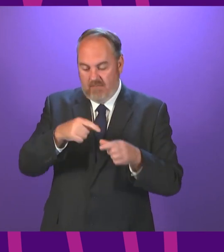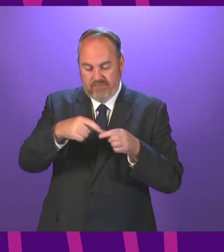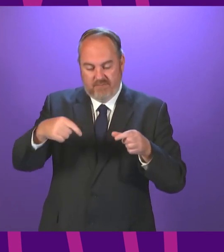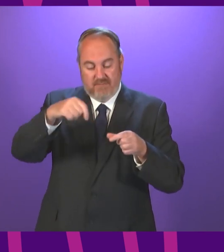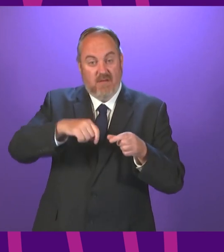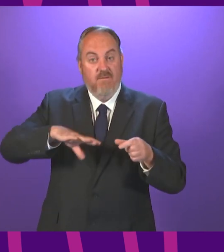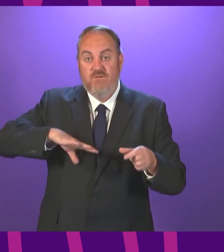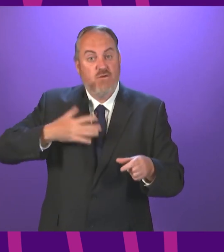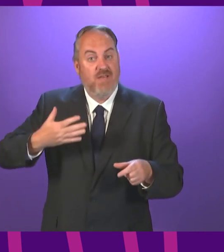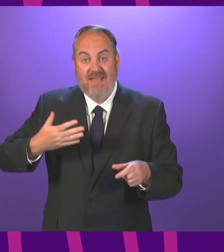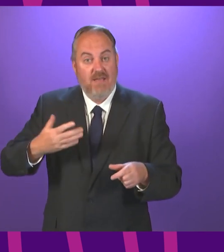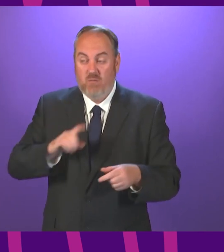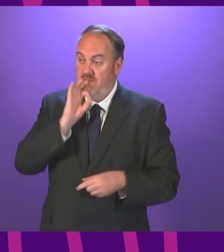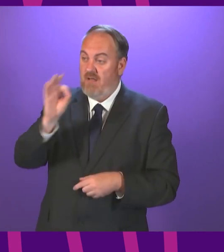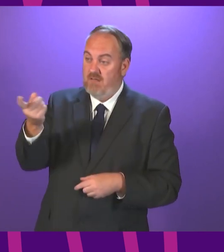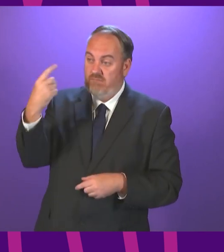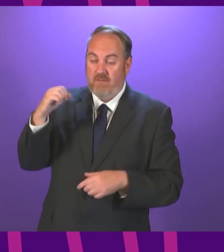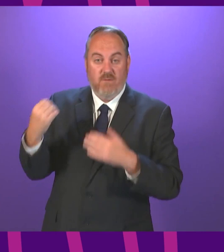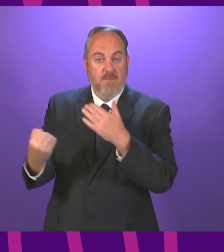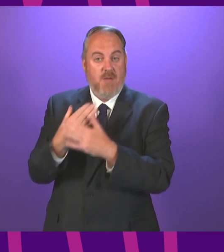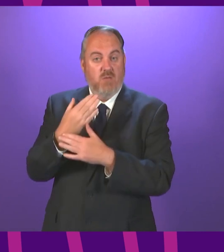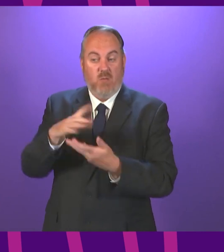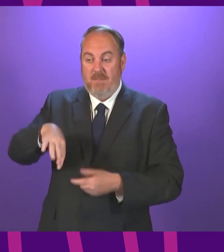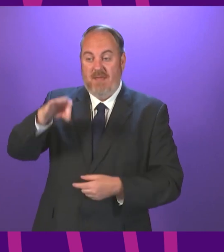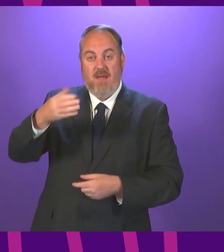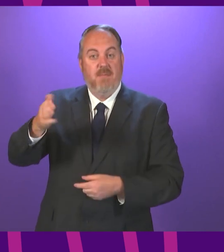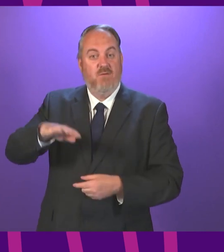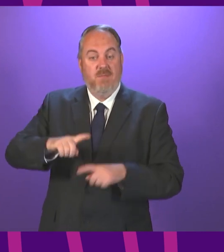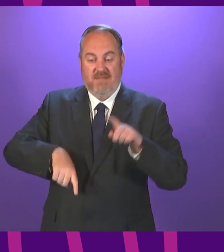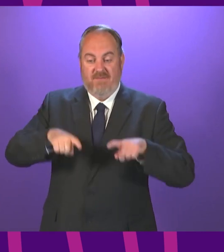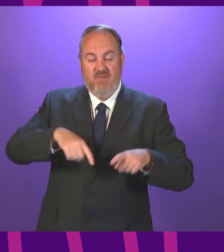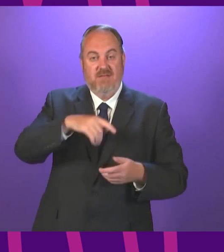post through NHS Inform, or for collection from test sites and local pharmacies.